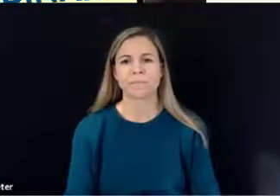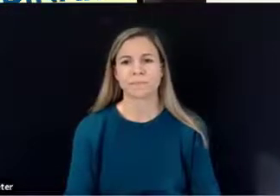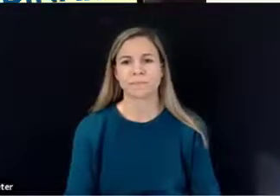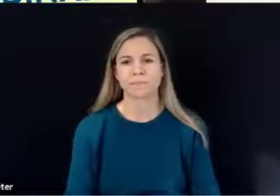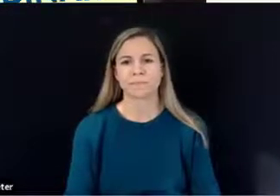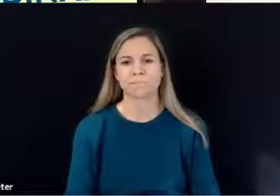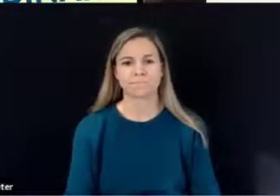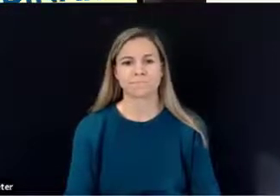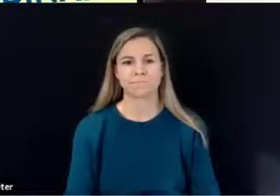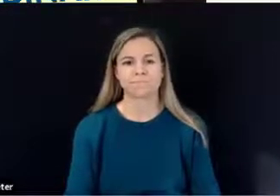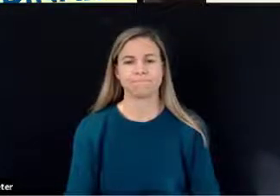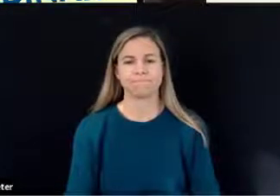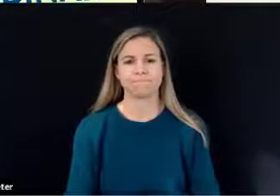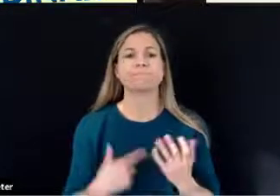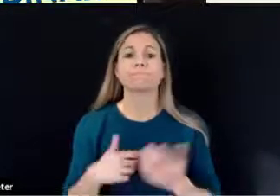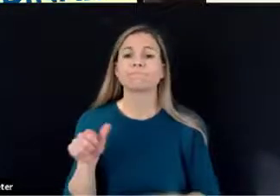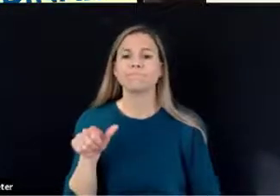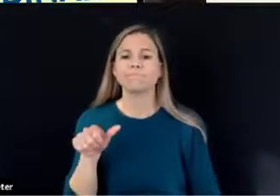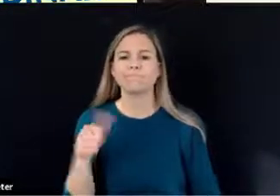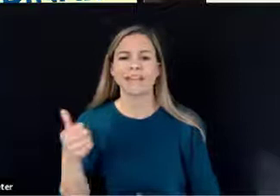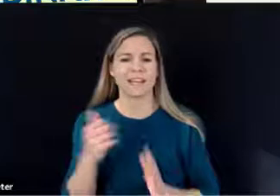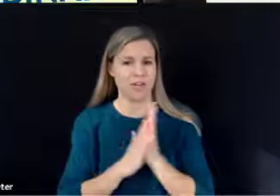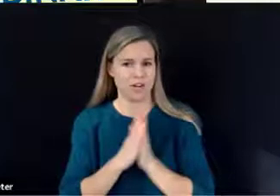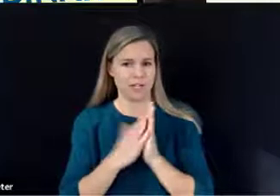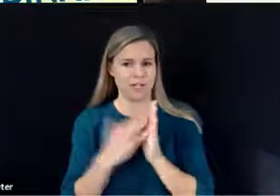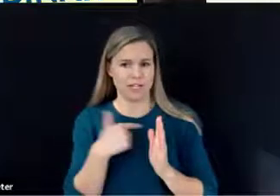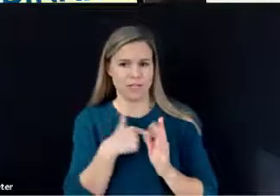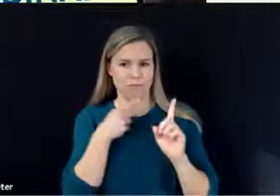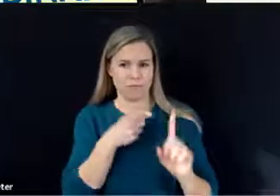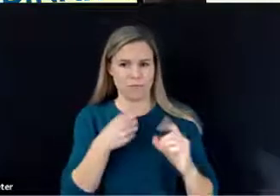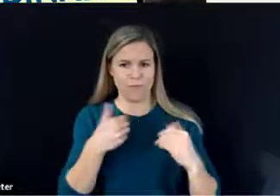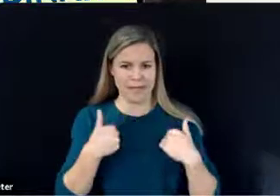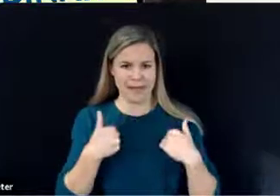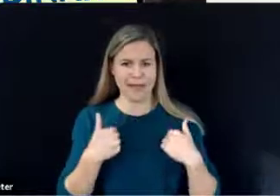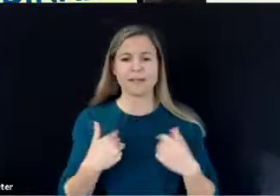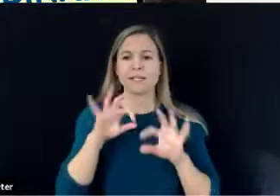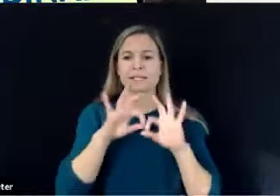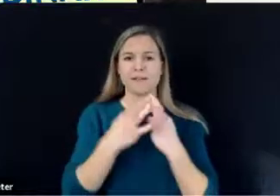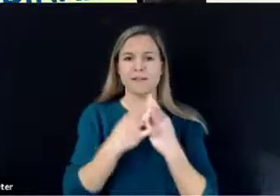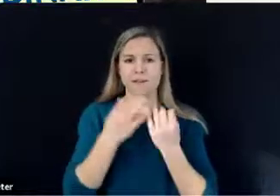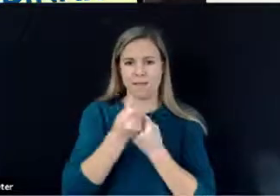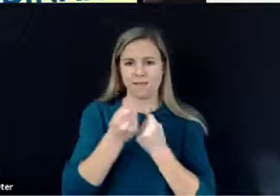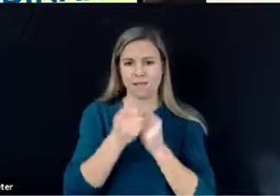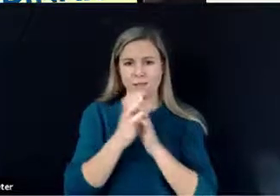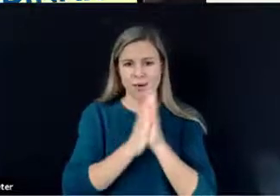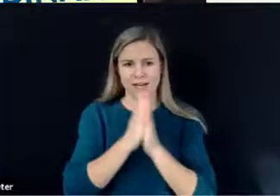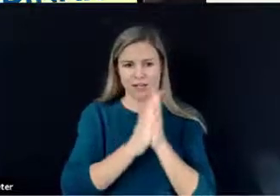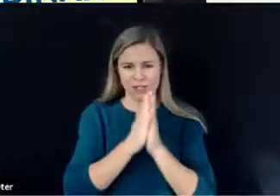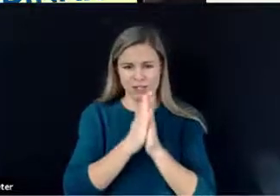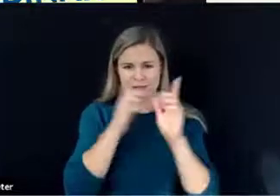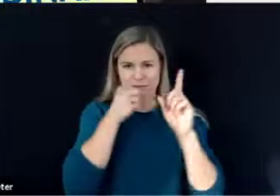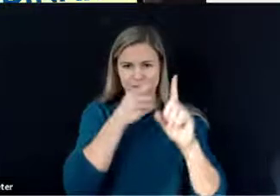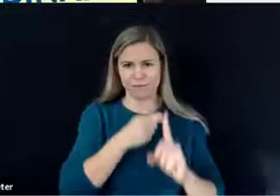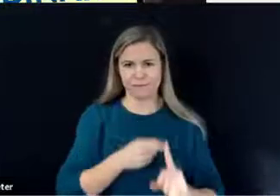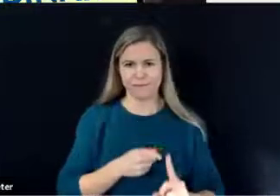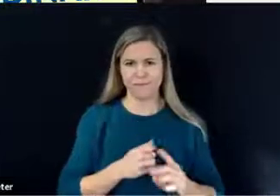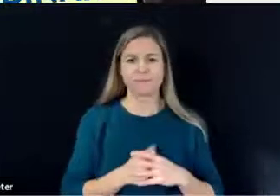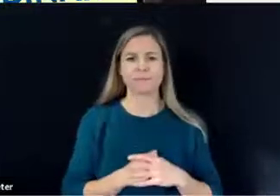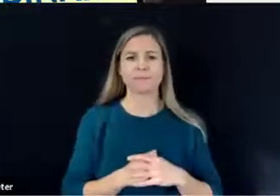Another initiative that we have is the family support initiatives. And a few of those that would be included